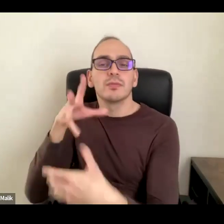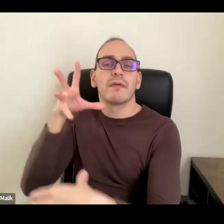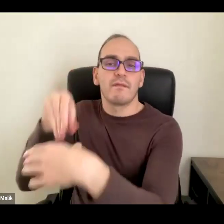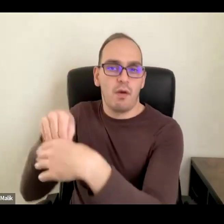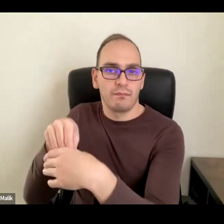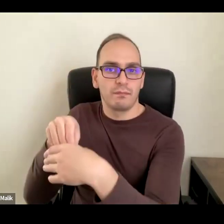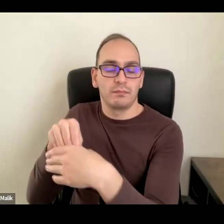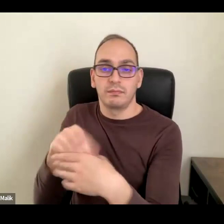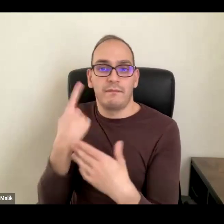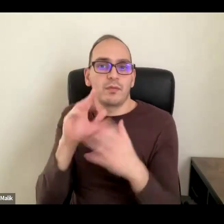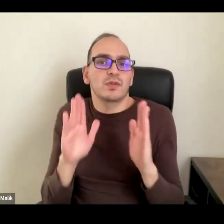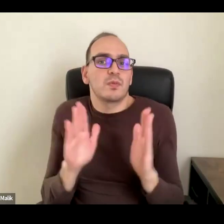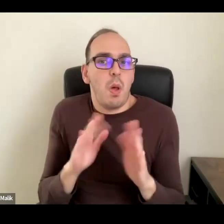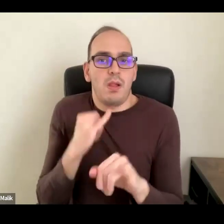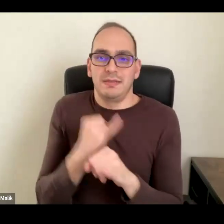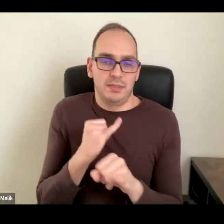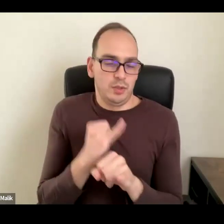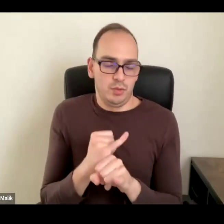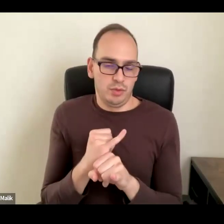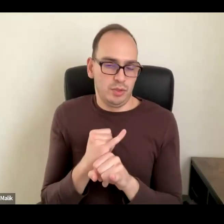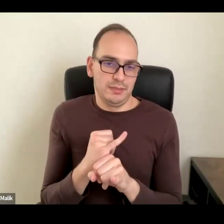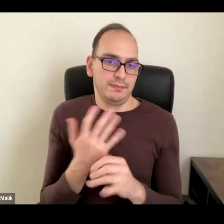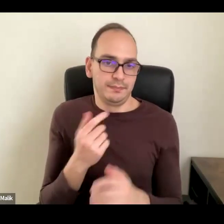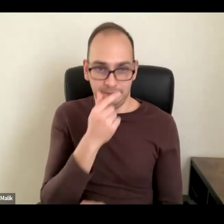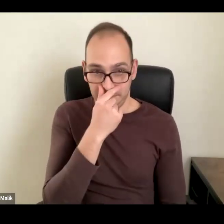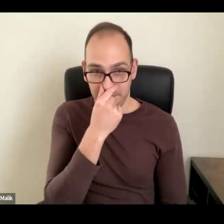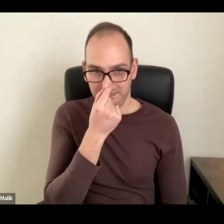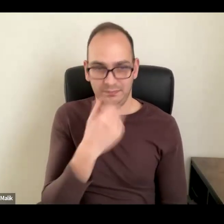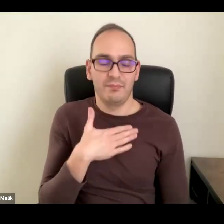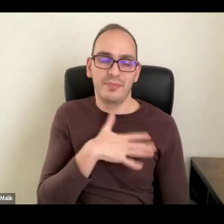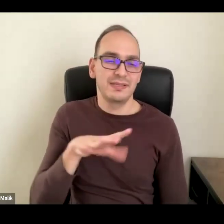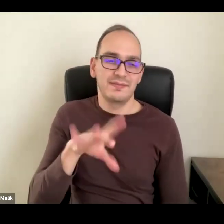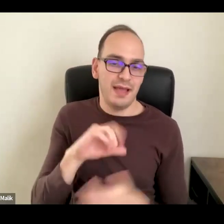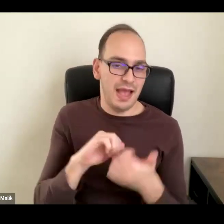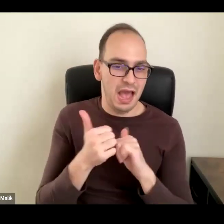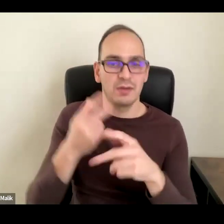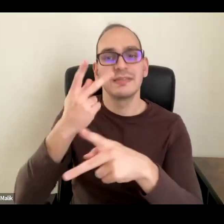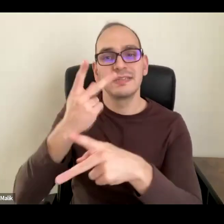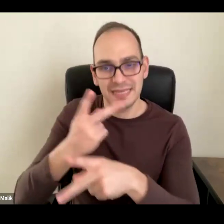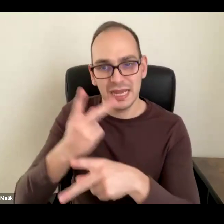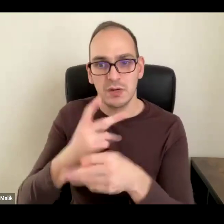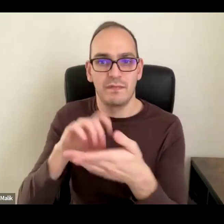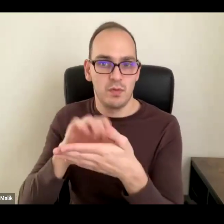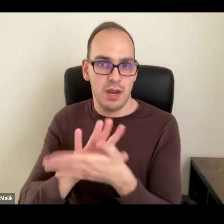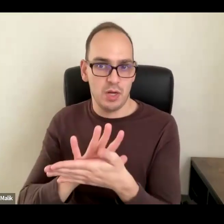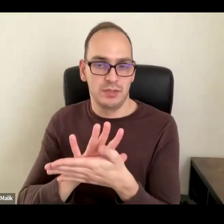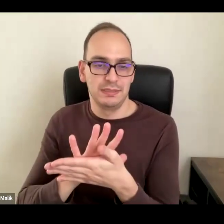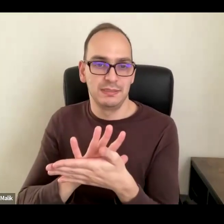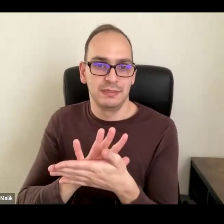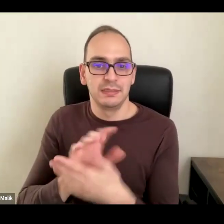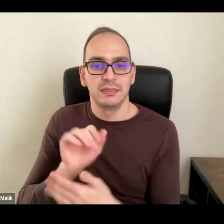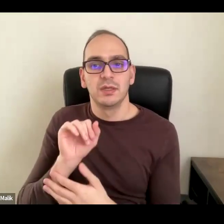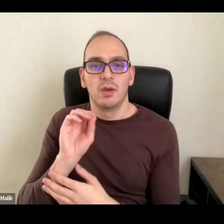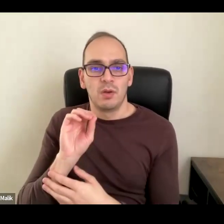even for a small institution. So please find a way to to take care of these records so that it can